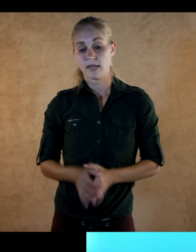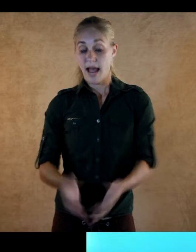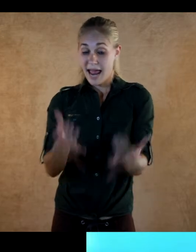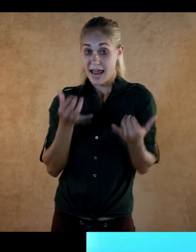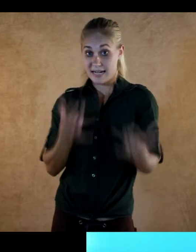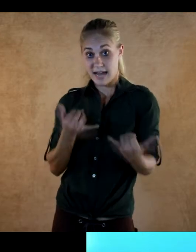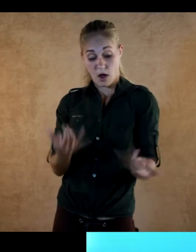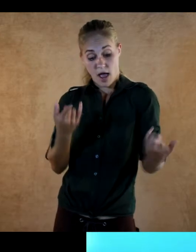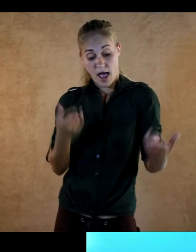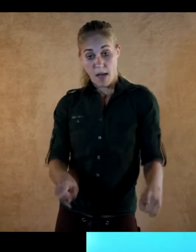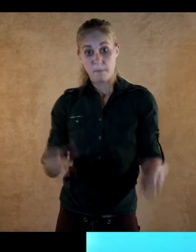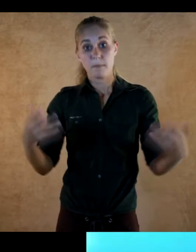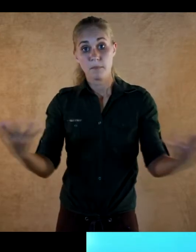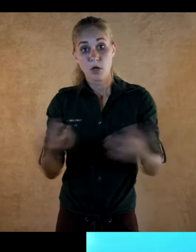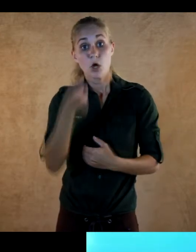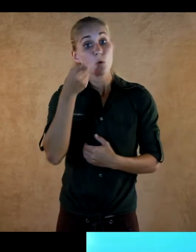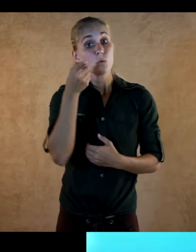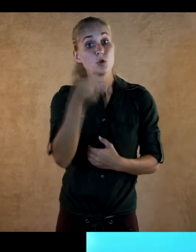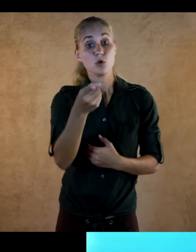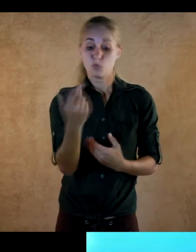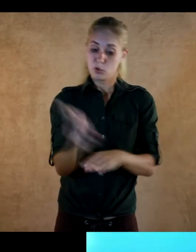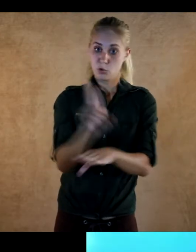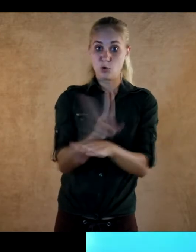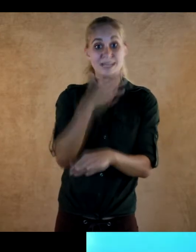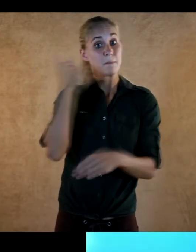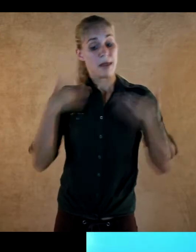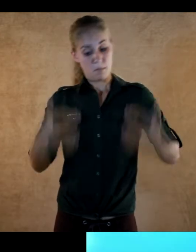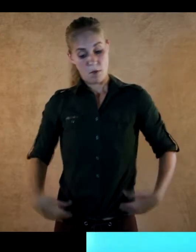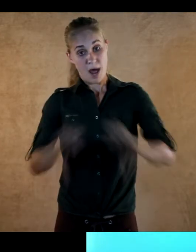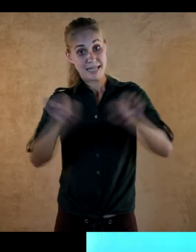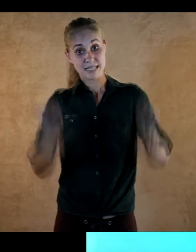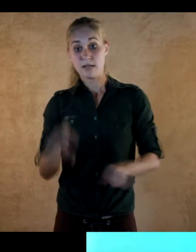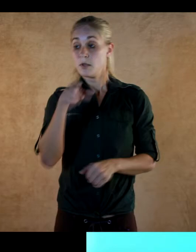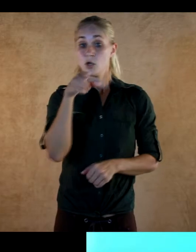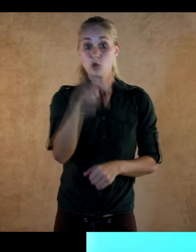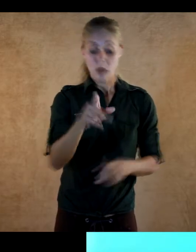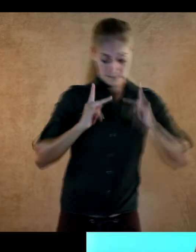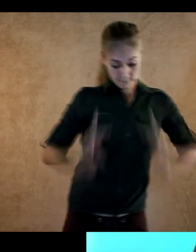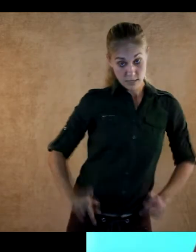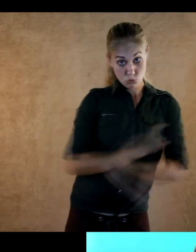Now, what's going to happen after you've been on the Better Body System is you're going to go through a physical transformation,